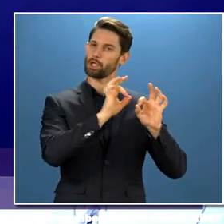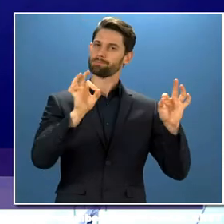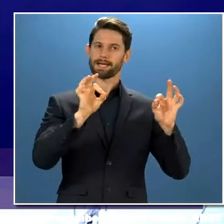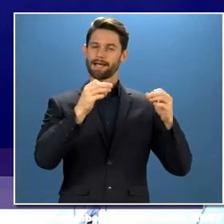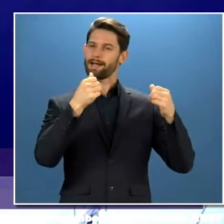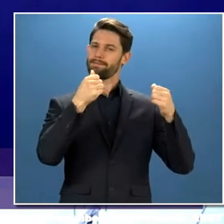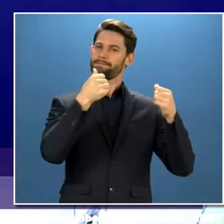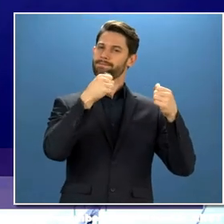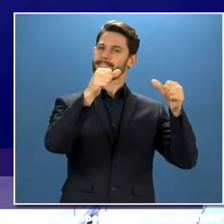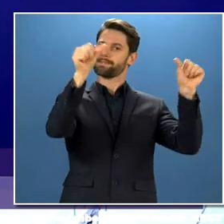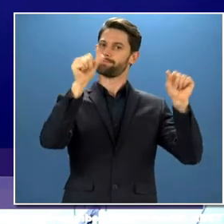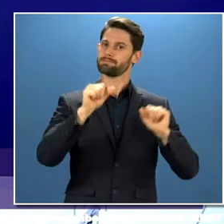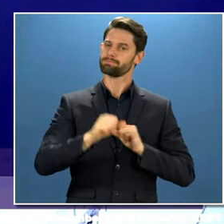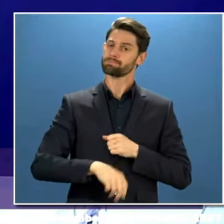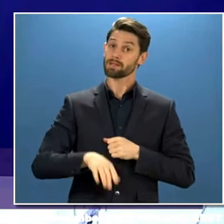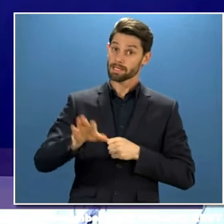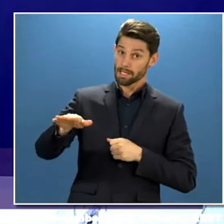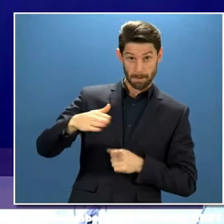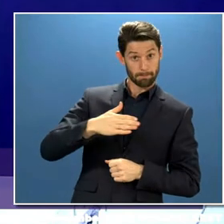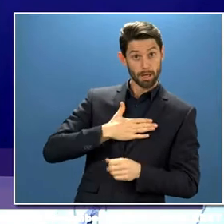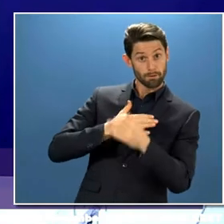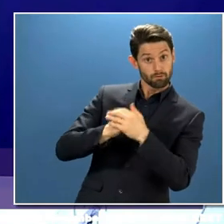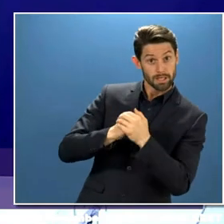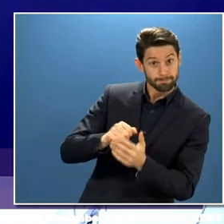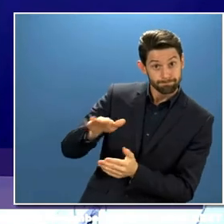My friend, as having been an employer, I recall being very concerned about